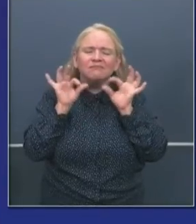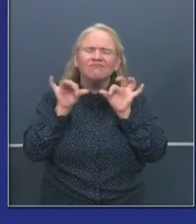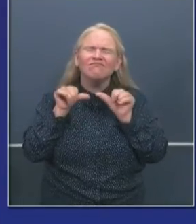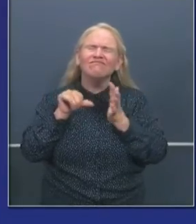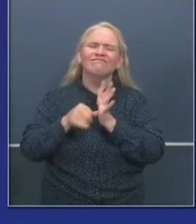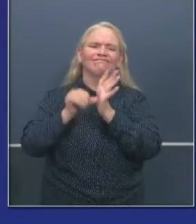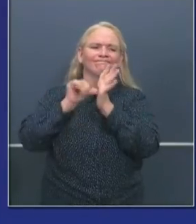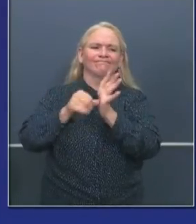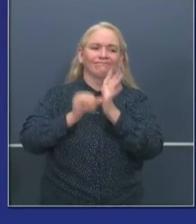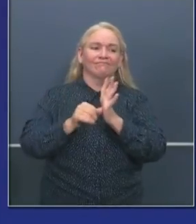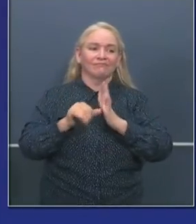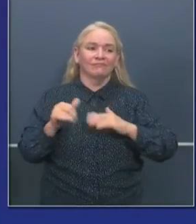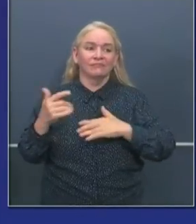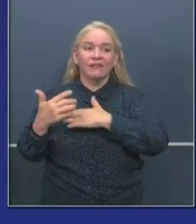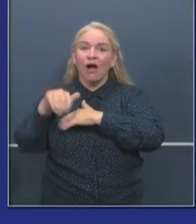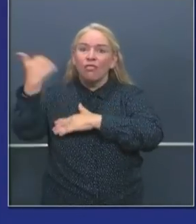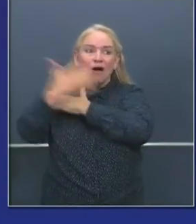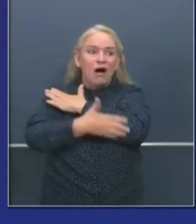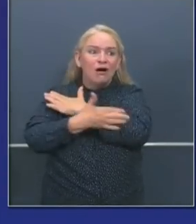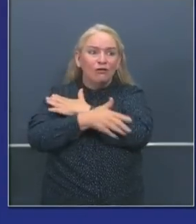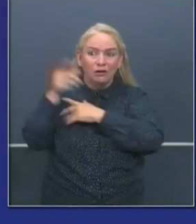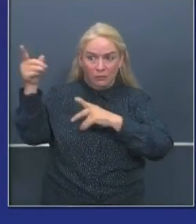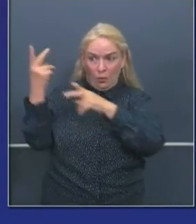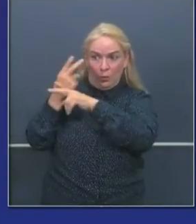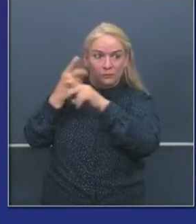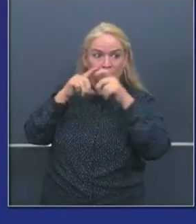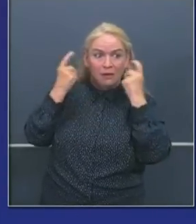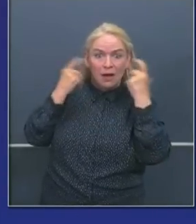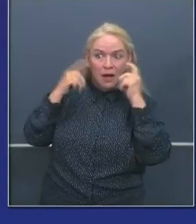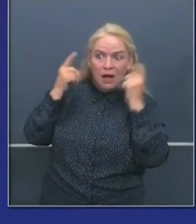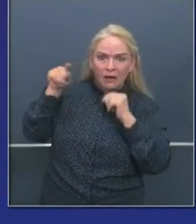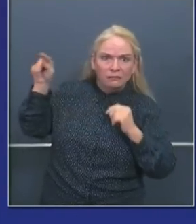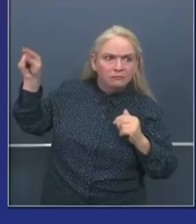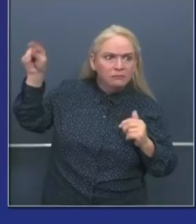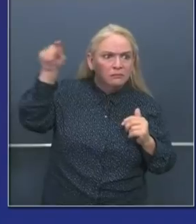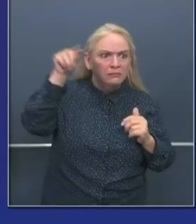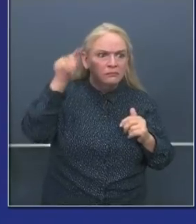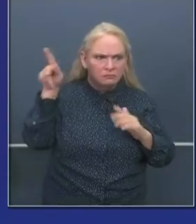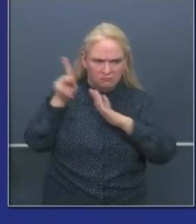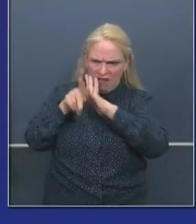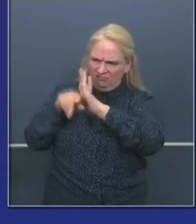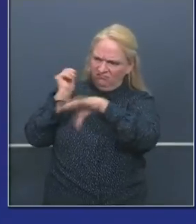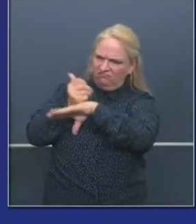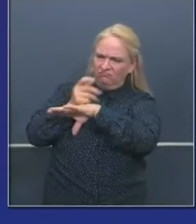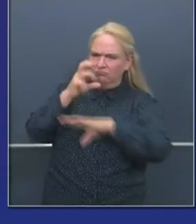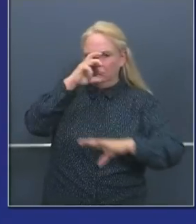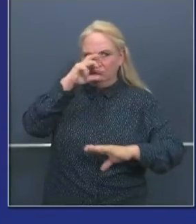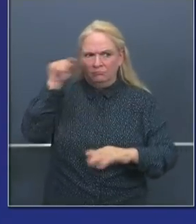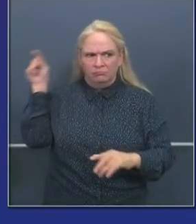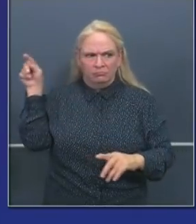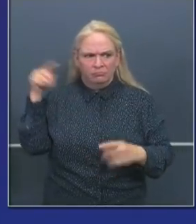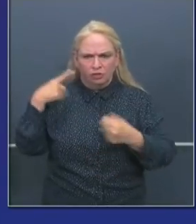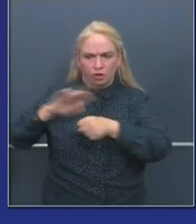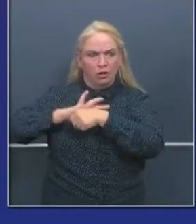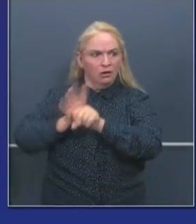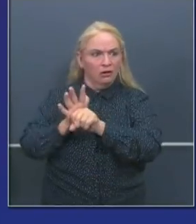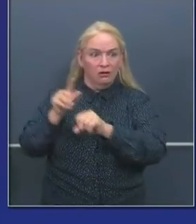PREACHING, AND THAT IS PUTTING ON A FACE COVERING, WEARING A FACE MASK. COUNTRIES THAT HAVE WORN MASKS